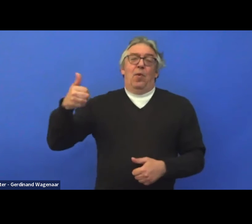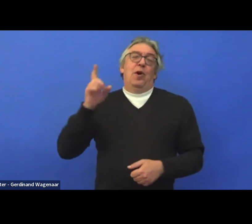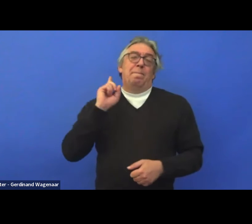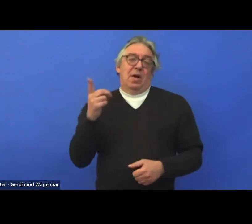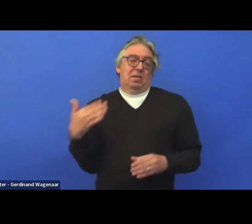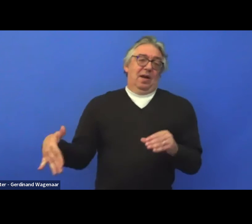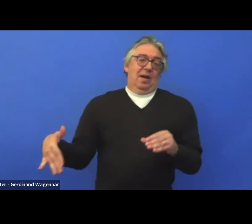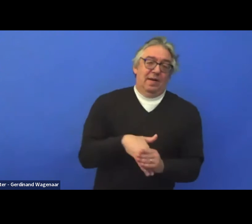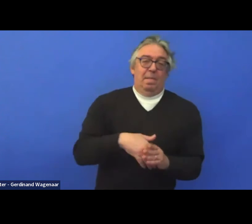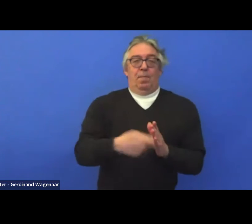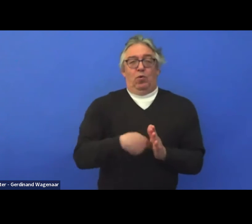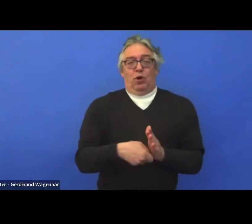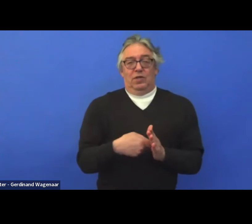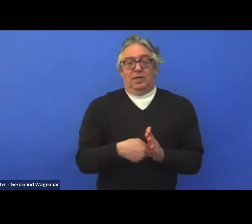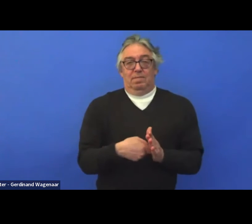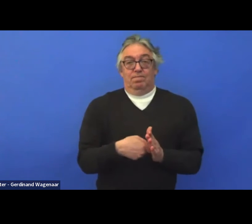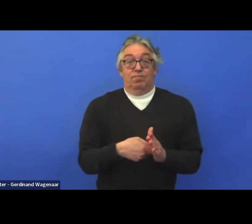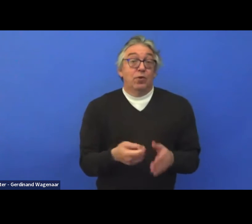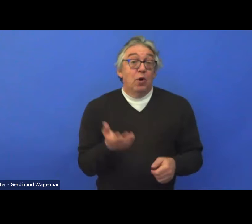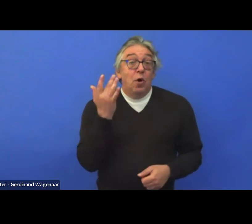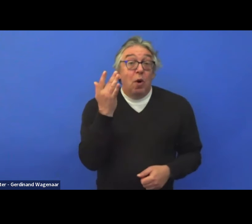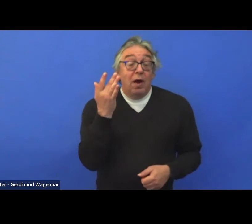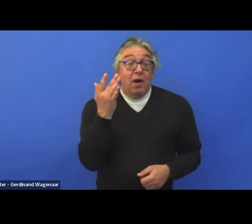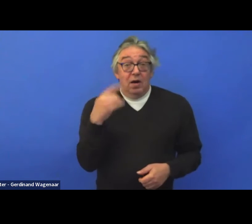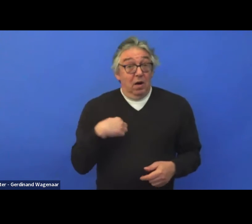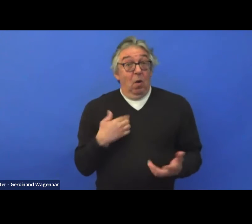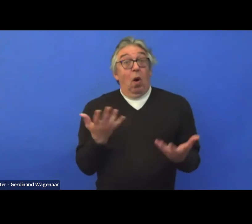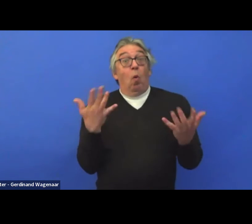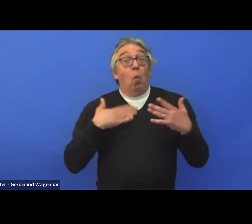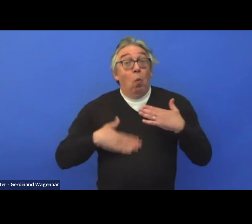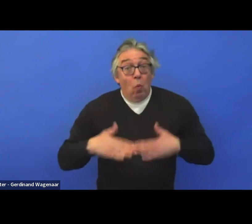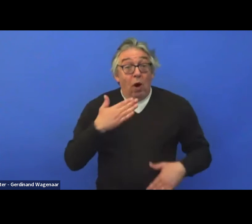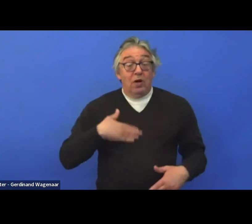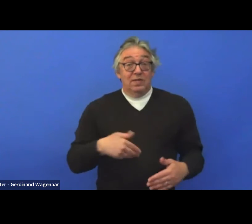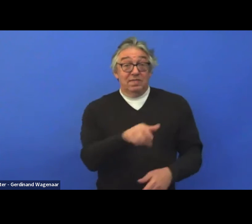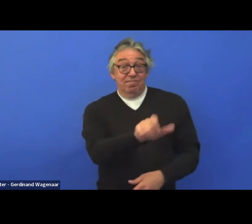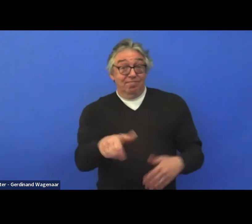because the idea is to provide jobs and livelihoods for persons with disabilities.